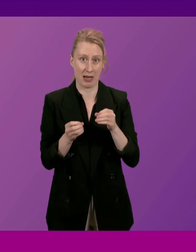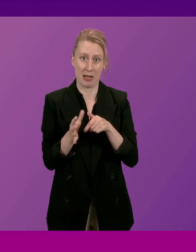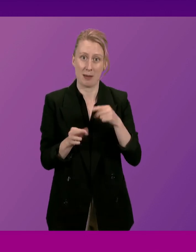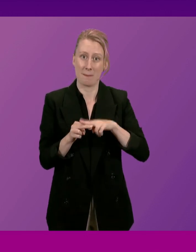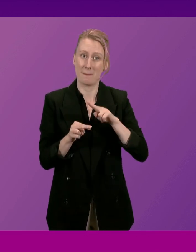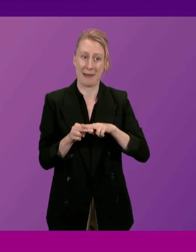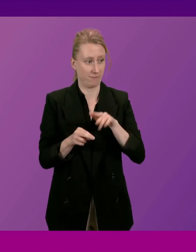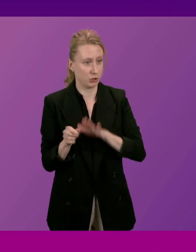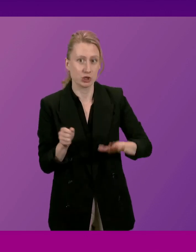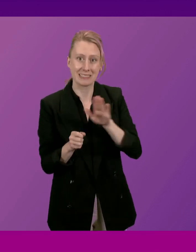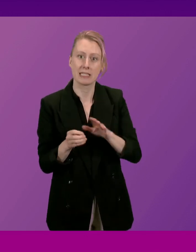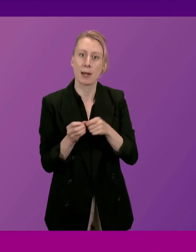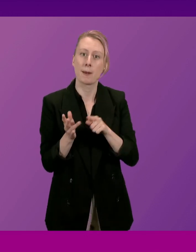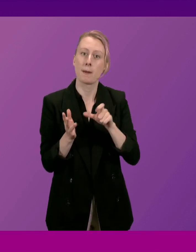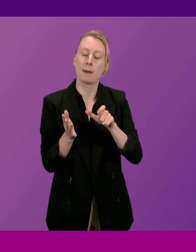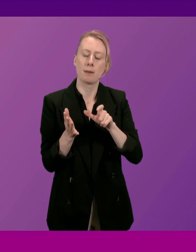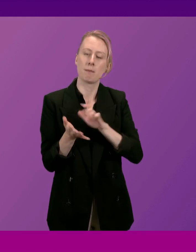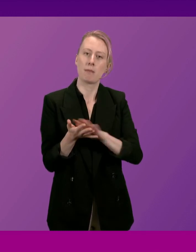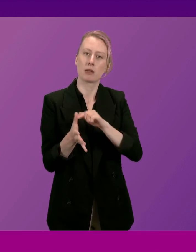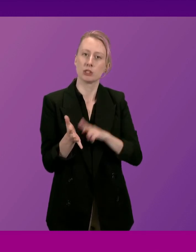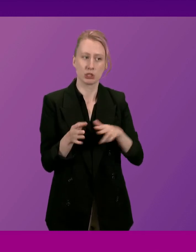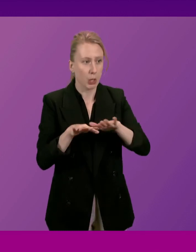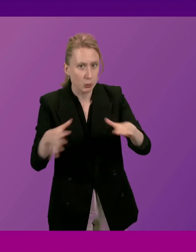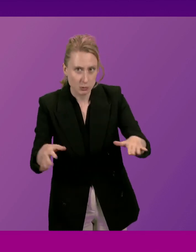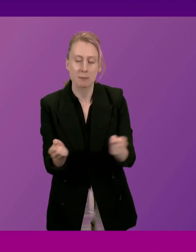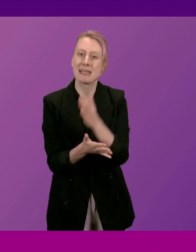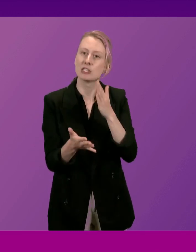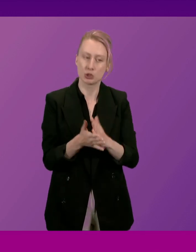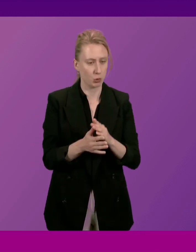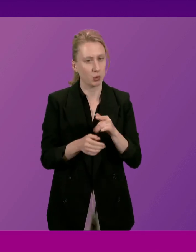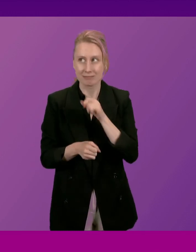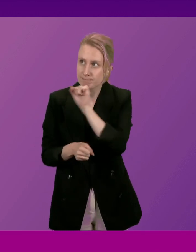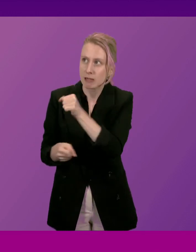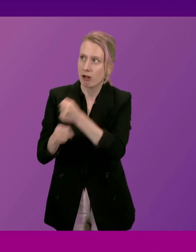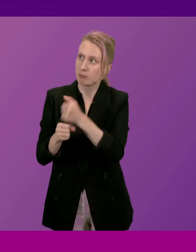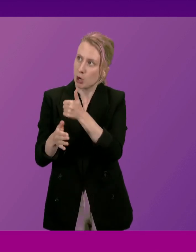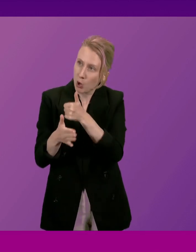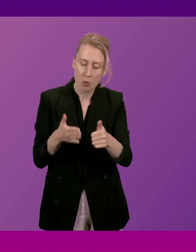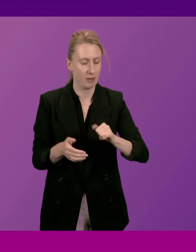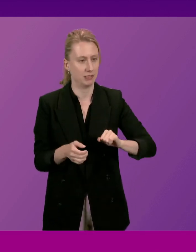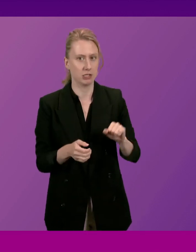Minister give an assurance that his Government will always put Scotland’s fisheries first?